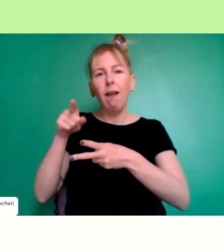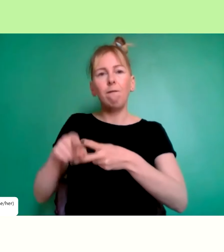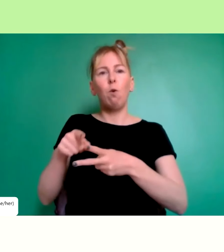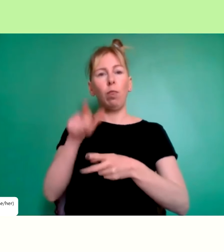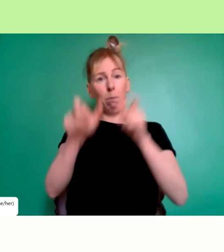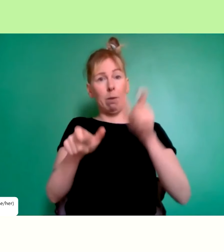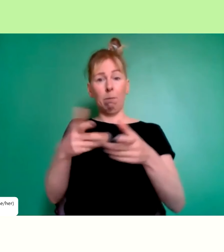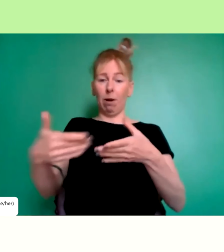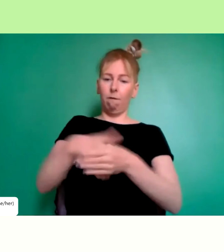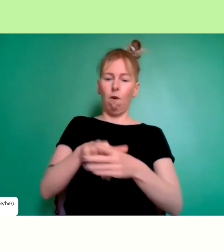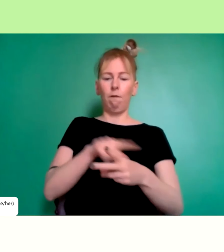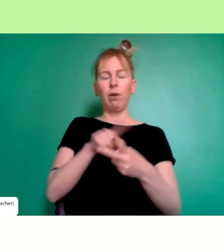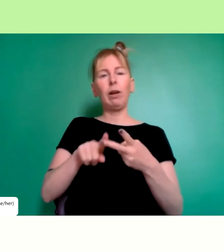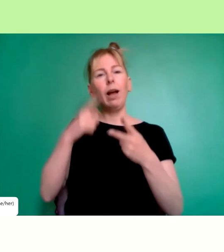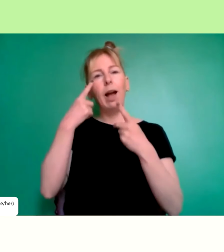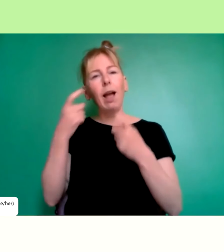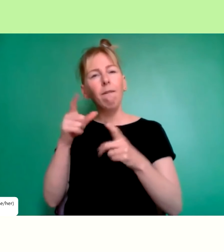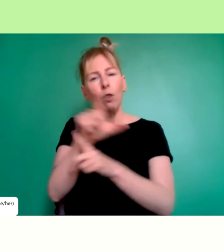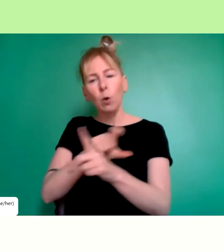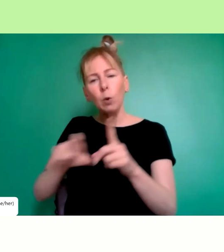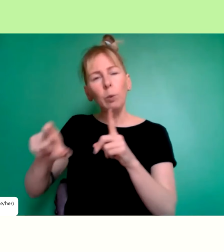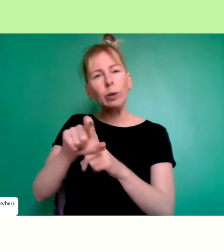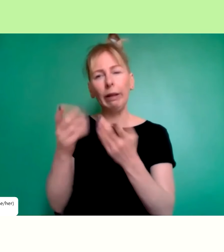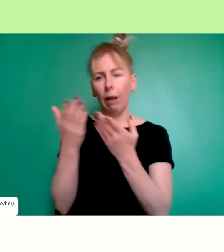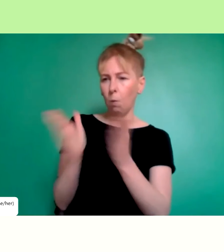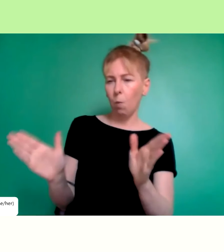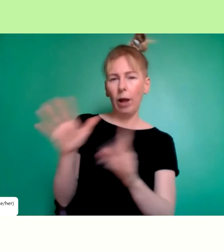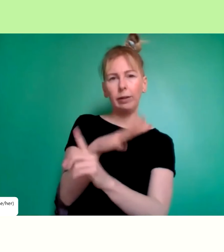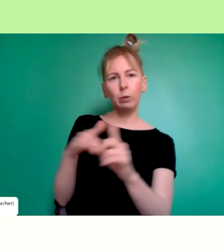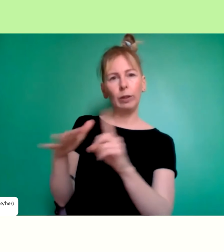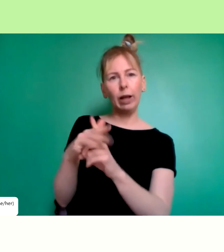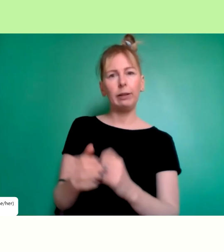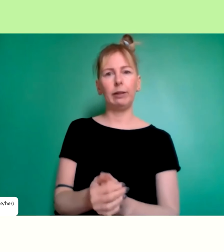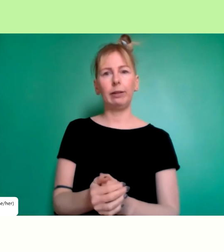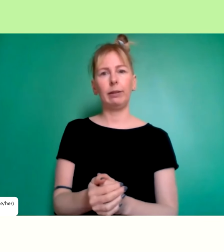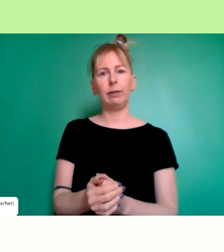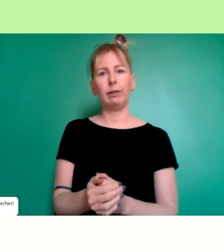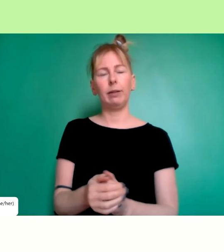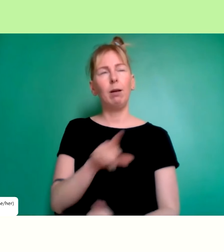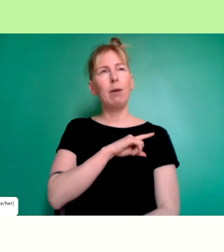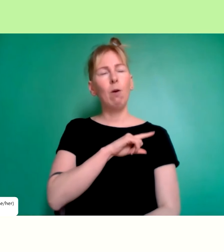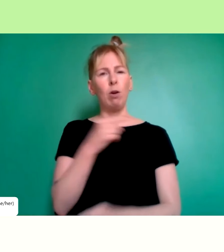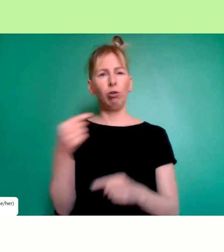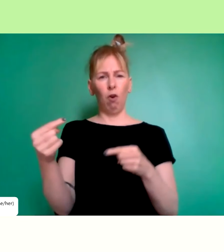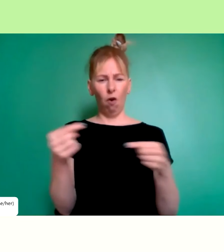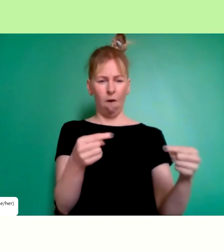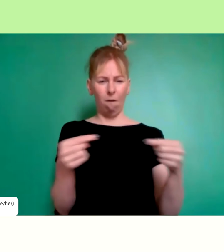wider society because conflict, or even on an individual level, damages society.